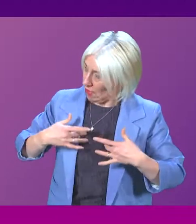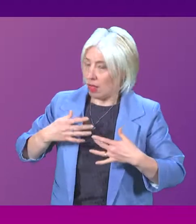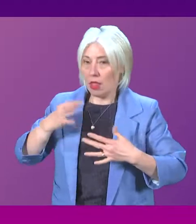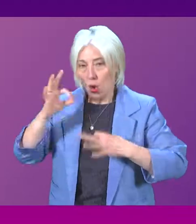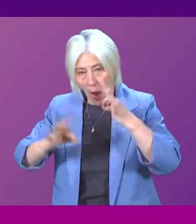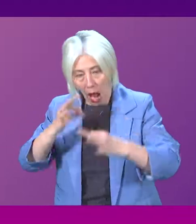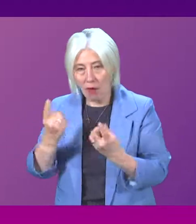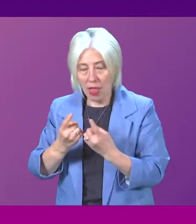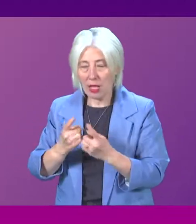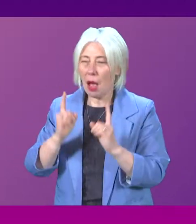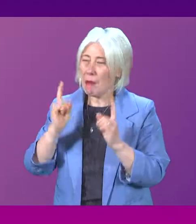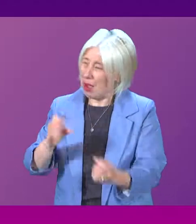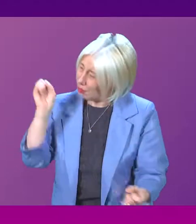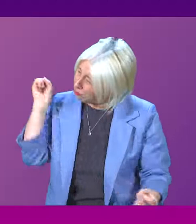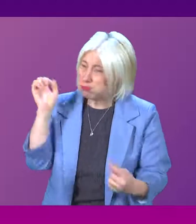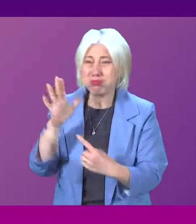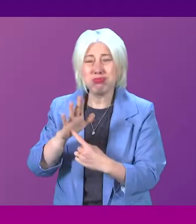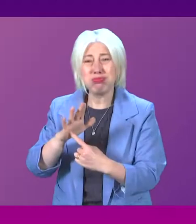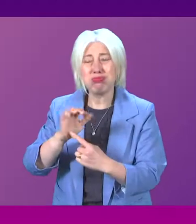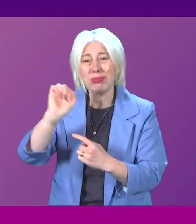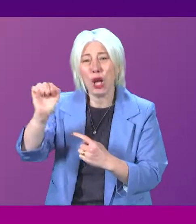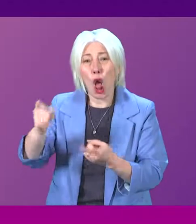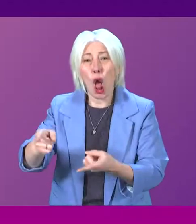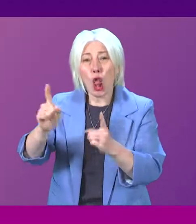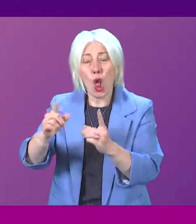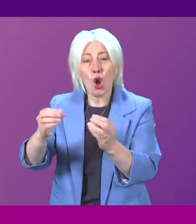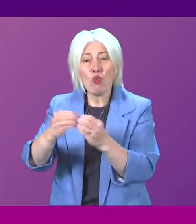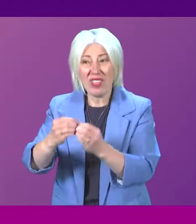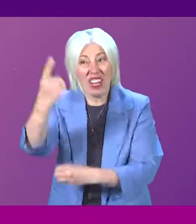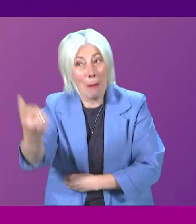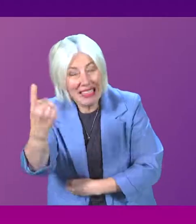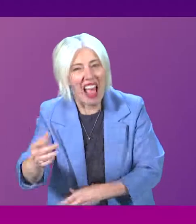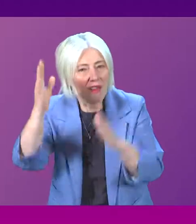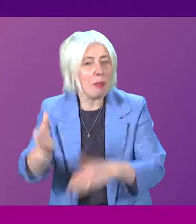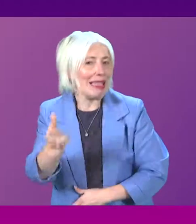It is critical that Lord Brailsford hears that from the families, and he has given me